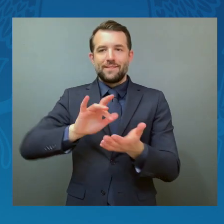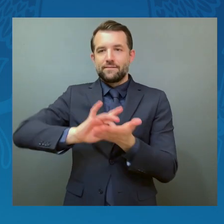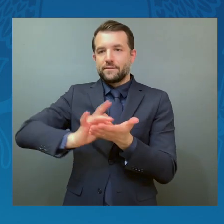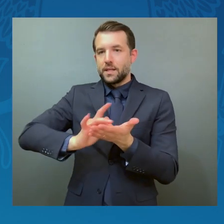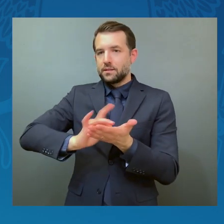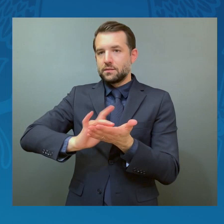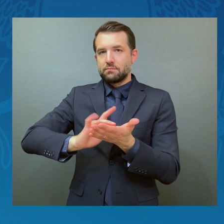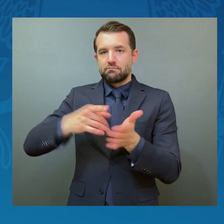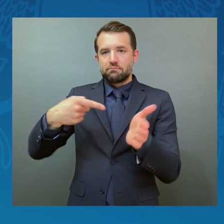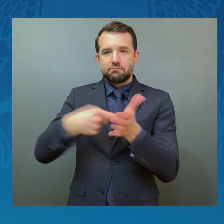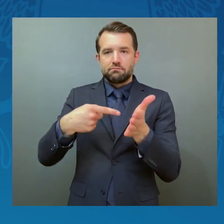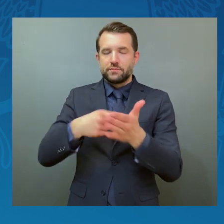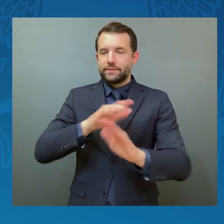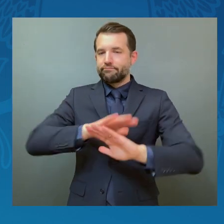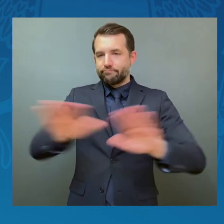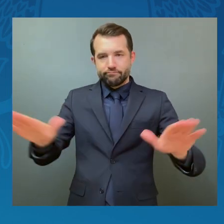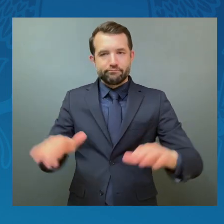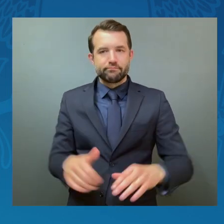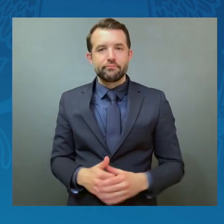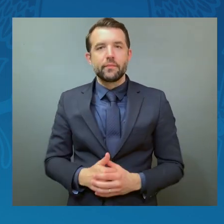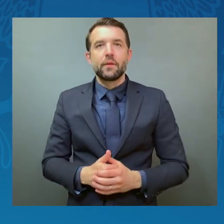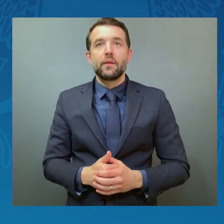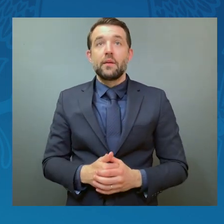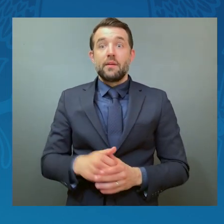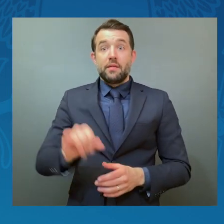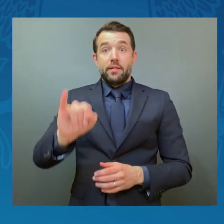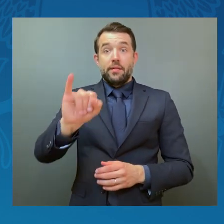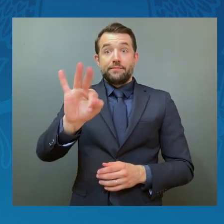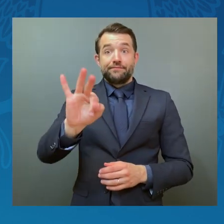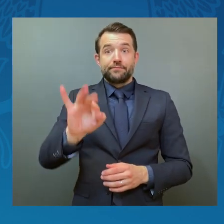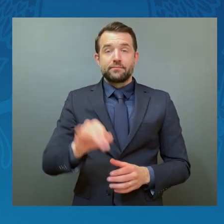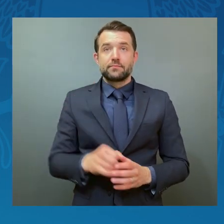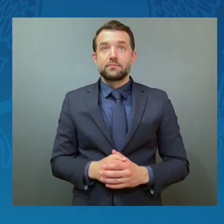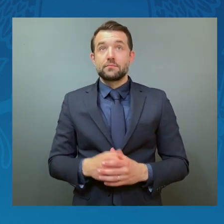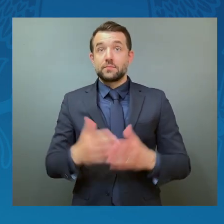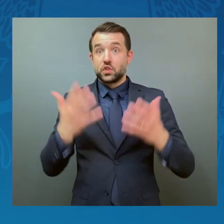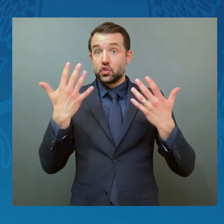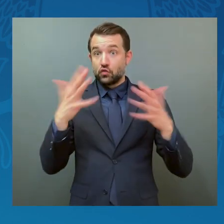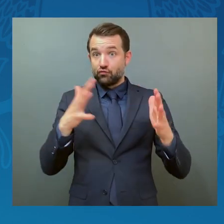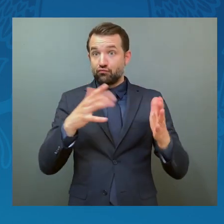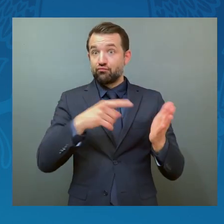If an individual has paid their debts, has unpaid debts less than a year old,